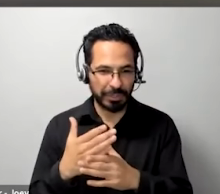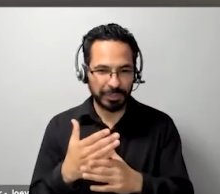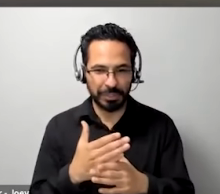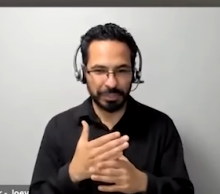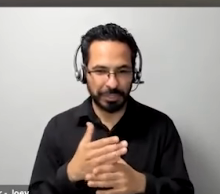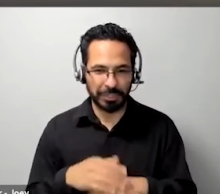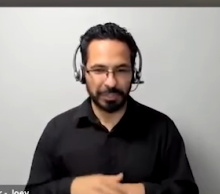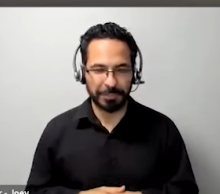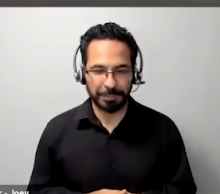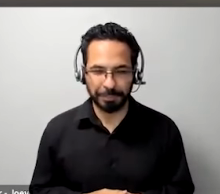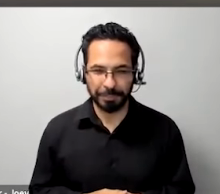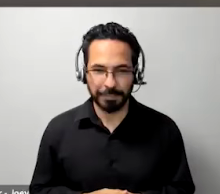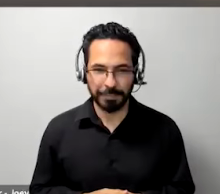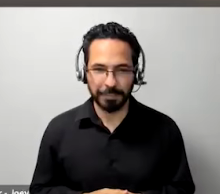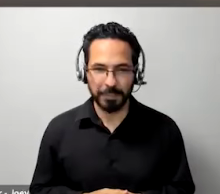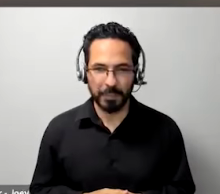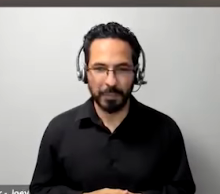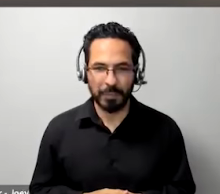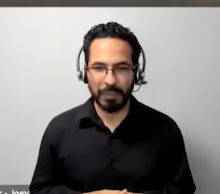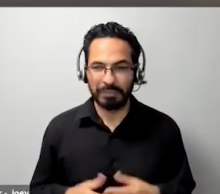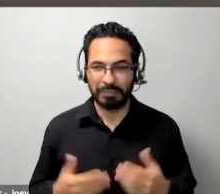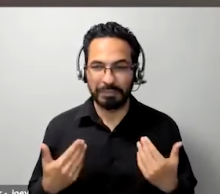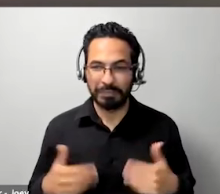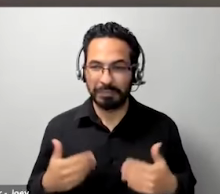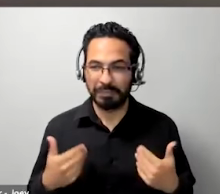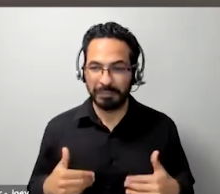Well, we do have a lot of questions in the QA chat,